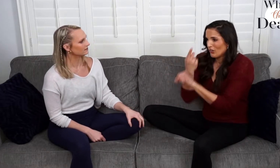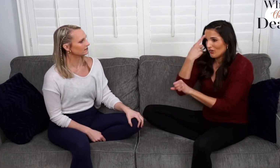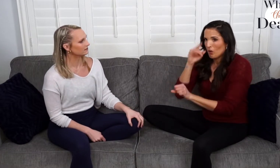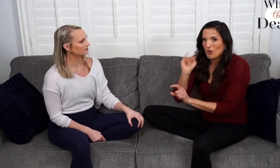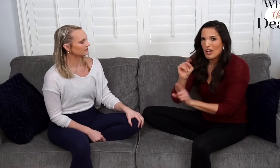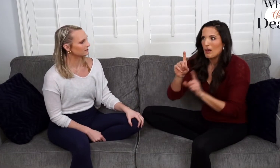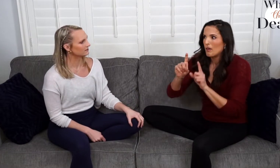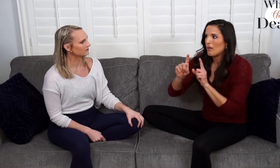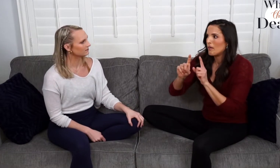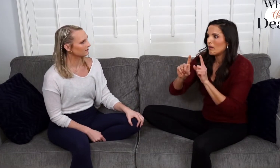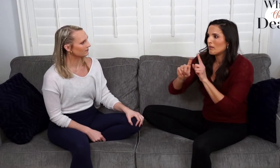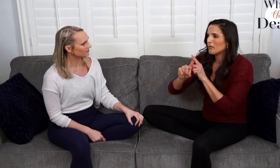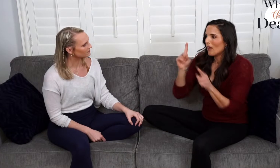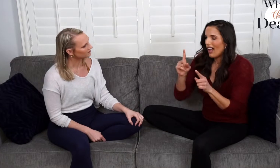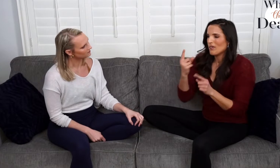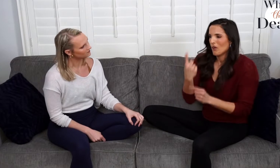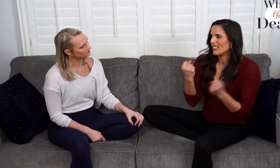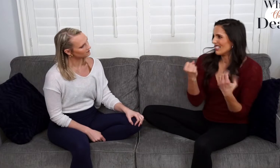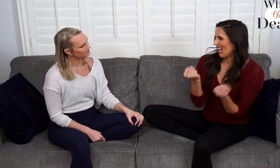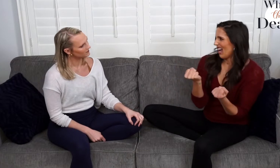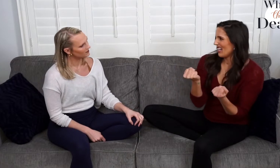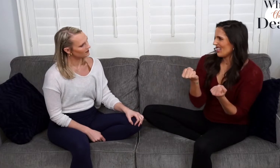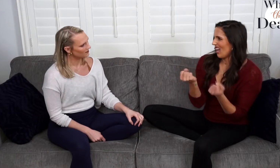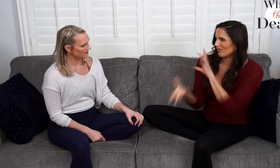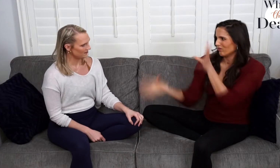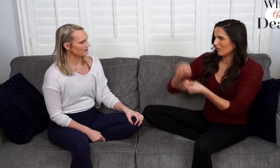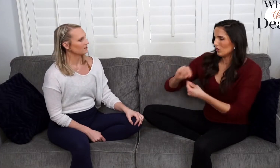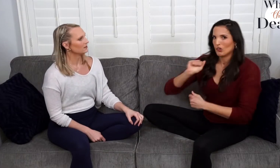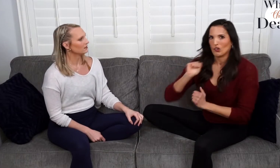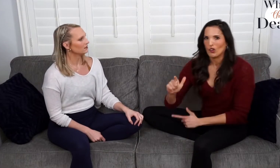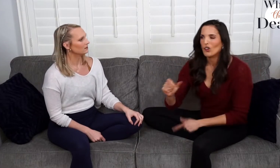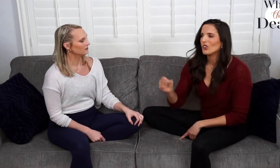terms that I can use for it, but one sign fits